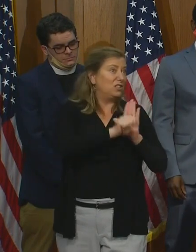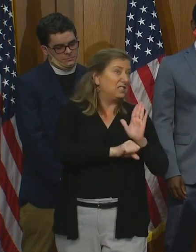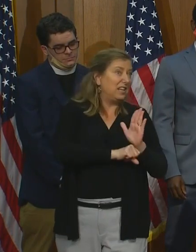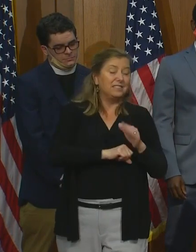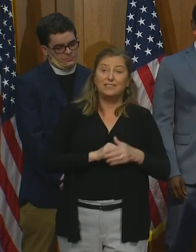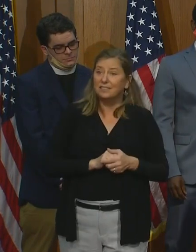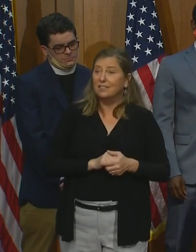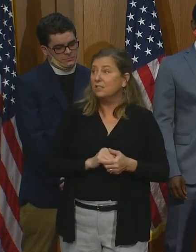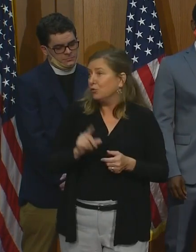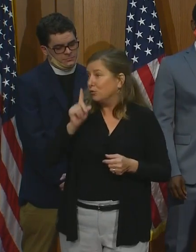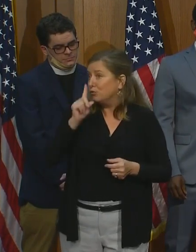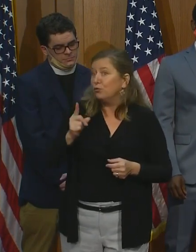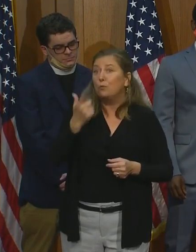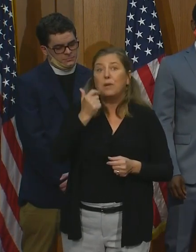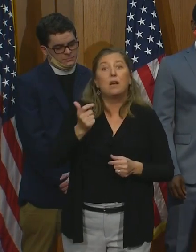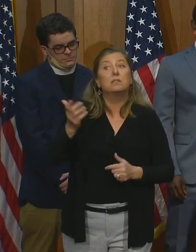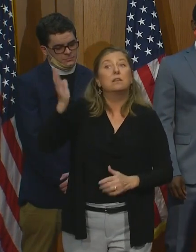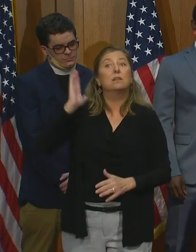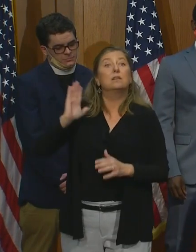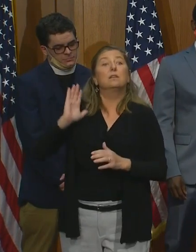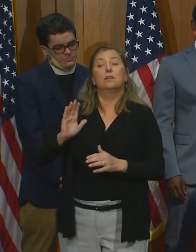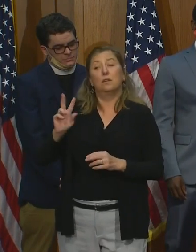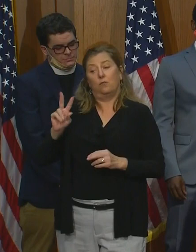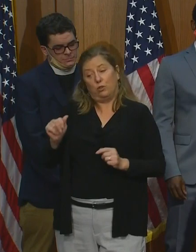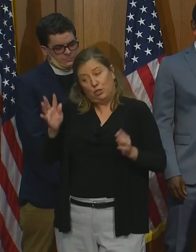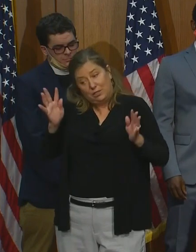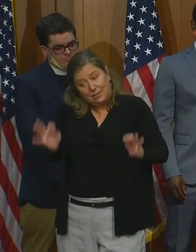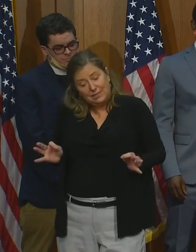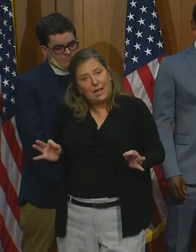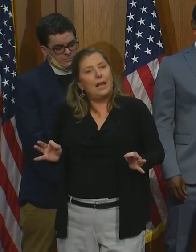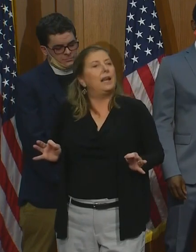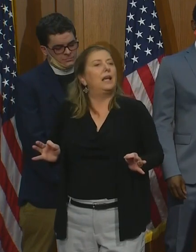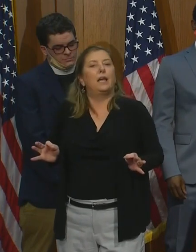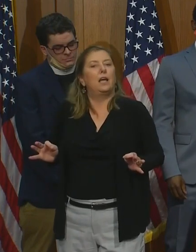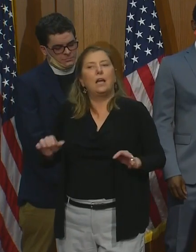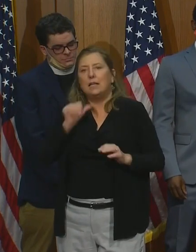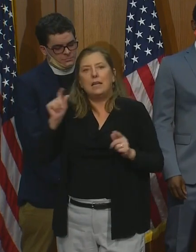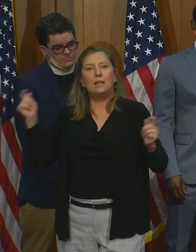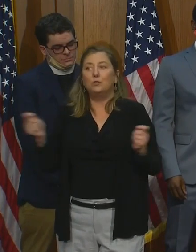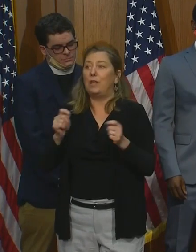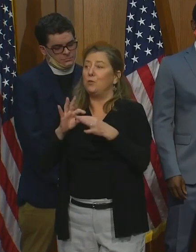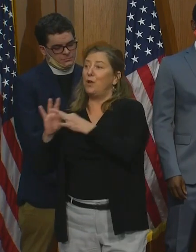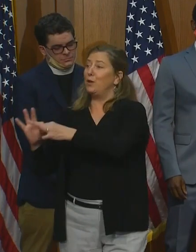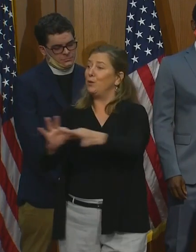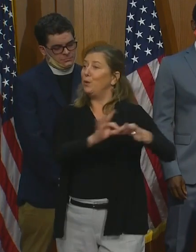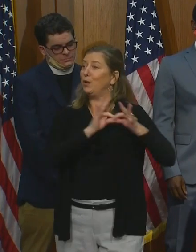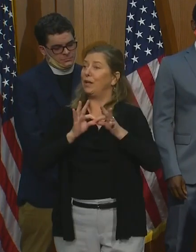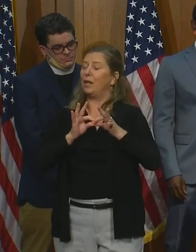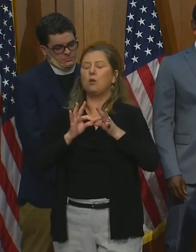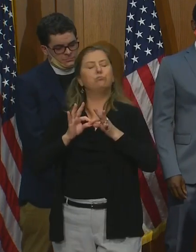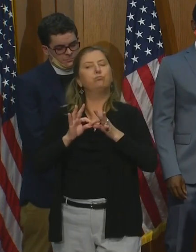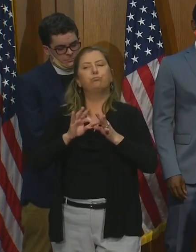ANY OTHER STATE. THAT'S TRUE BECAUSE GENERATIONS AGO